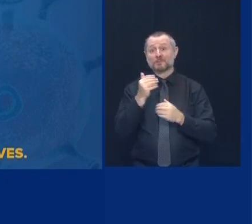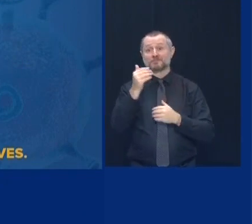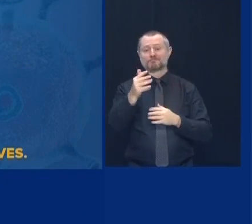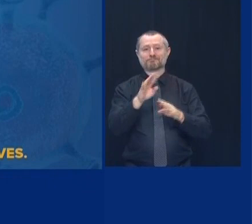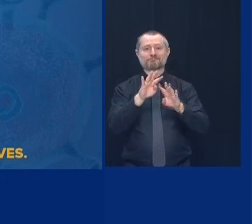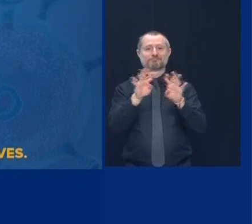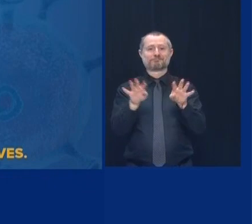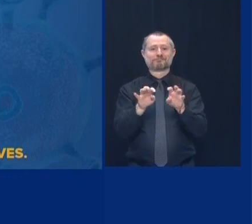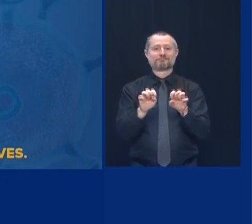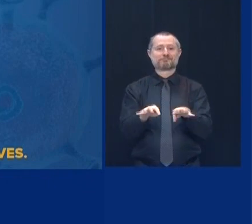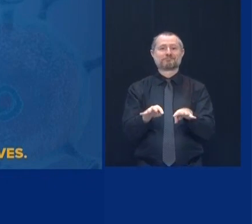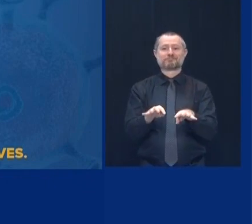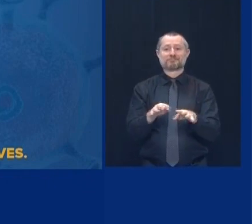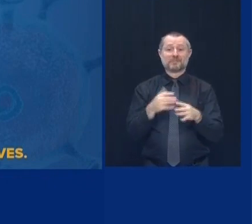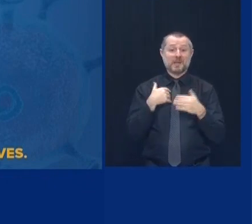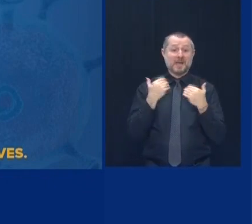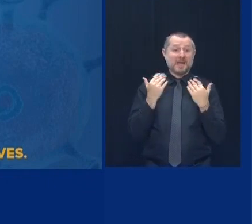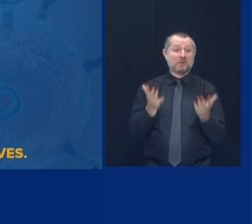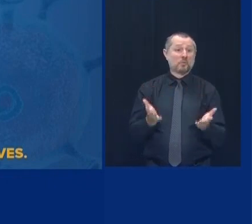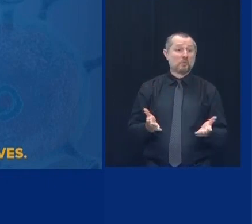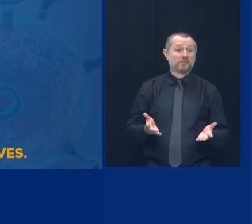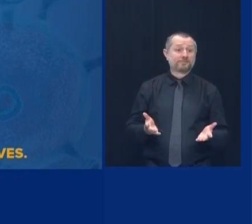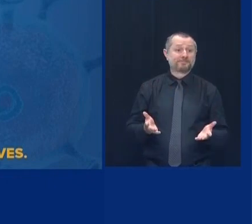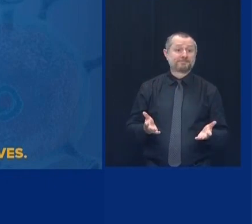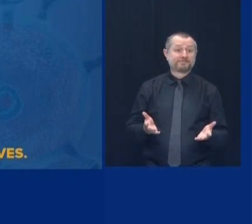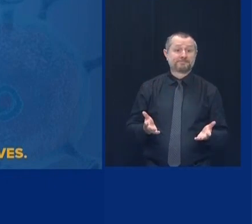WOODSIDE 3.3%. YOU SEE THE VARIANCE?